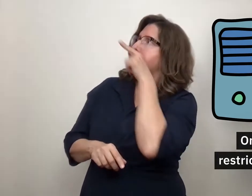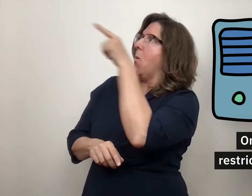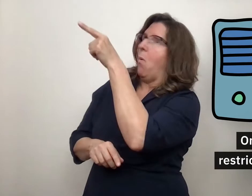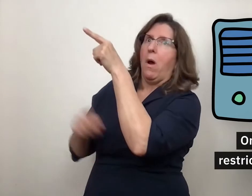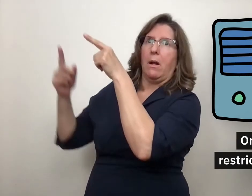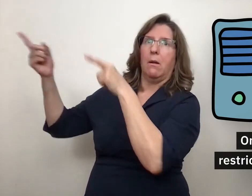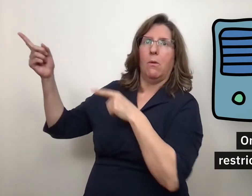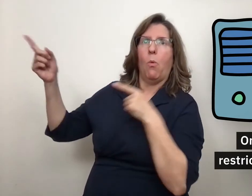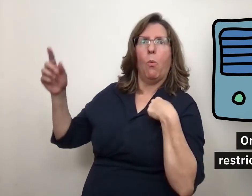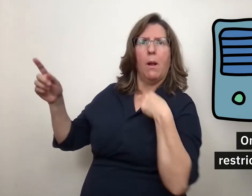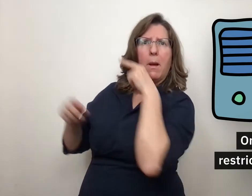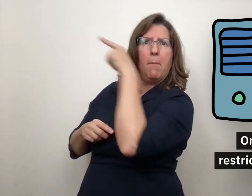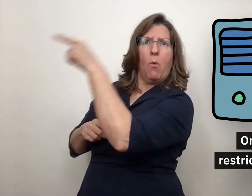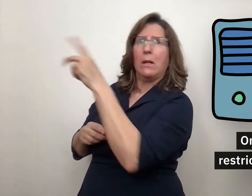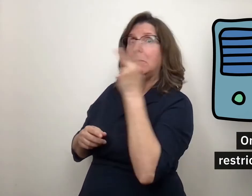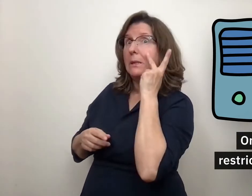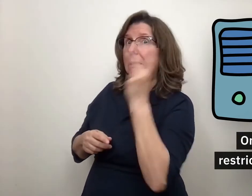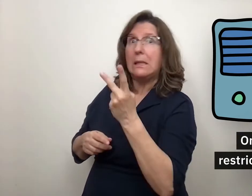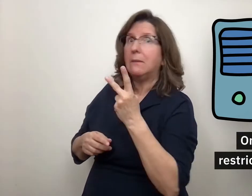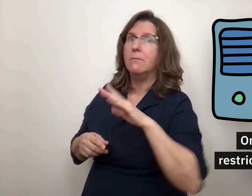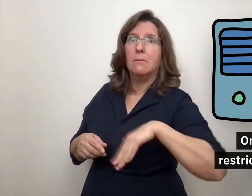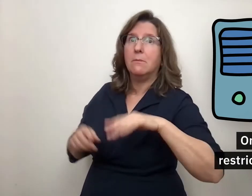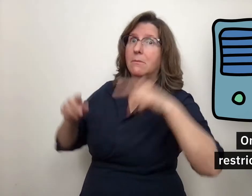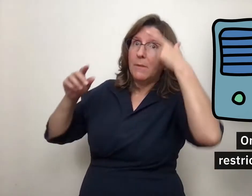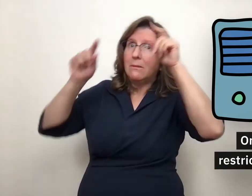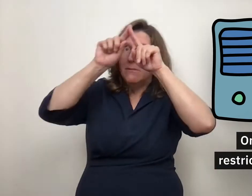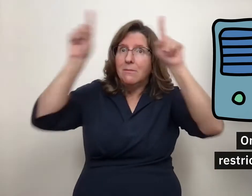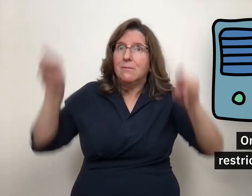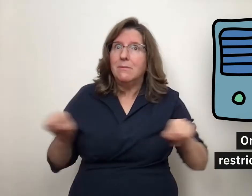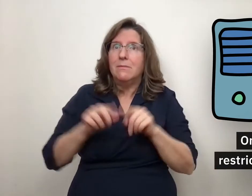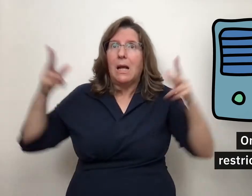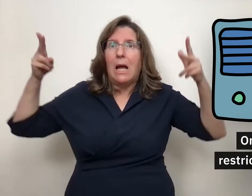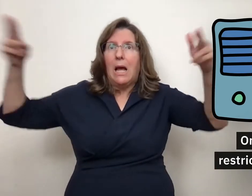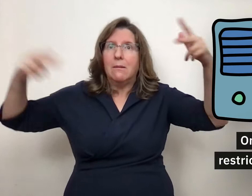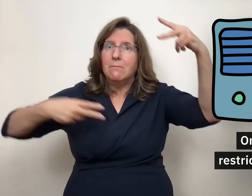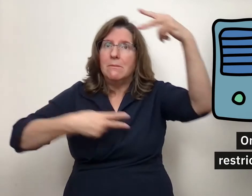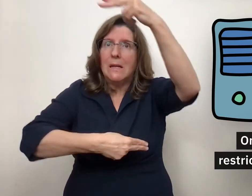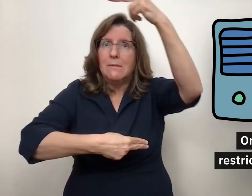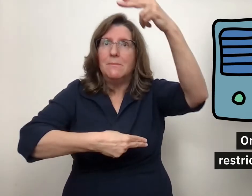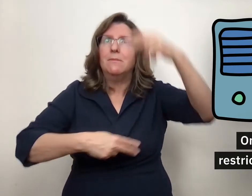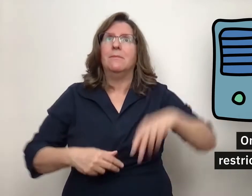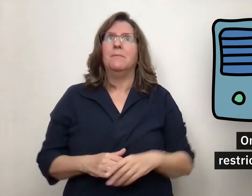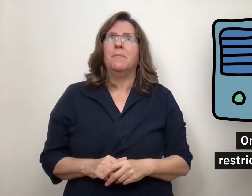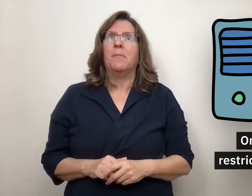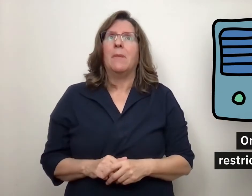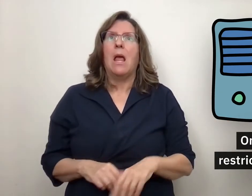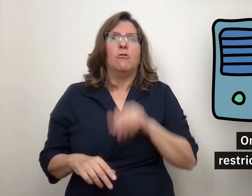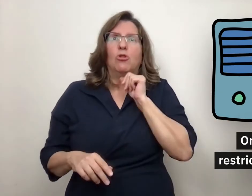So if I'm pointing to something in the distance the viewer cannot see what it is, because of the limits of the camera frame.